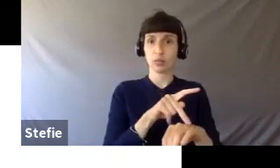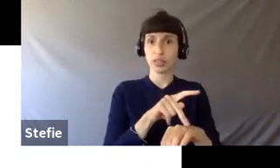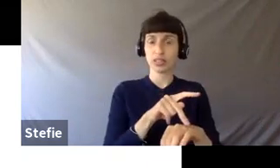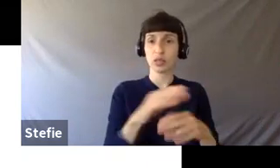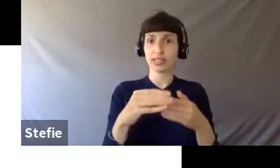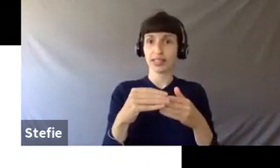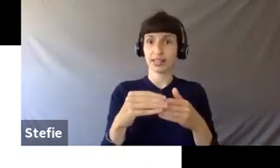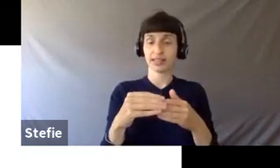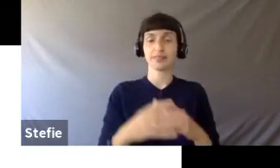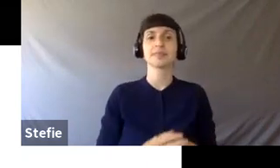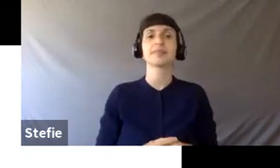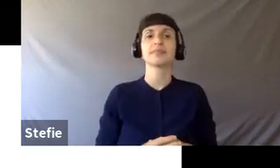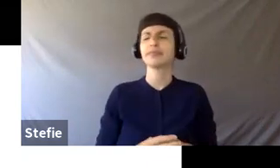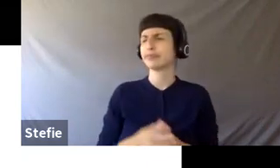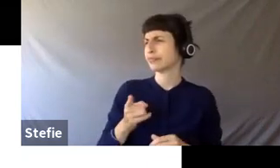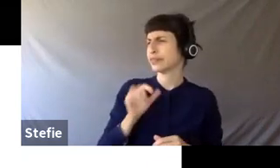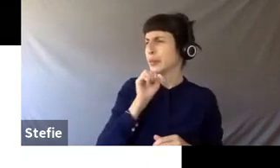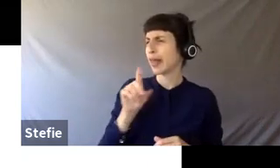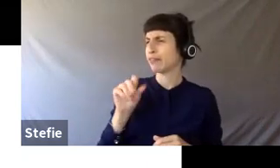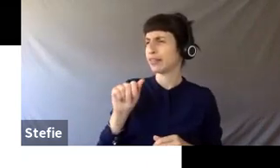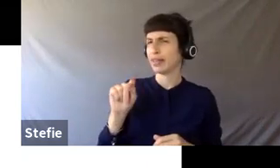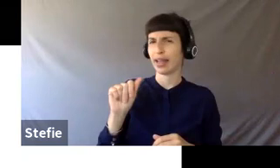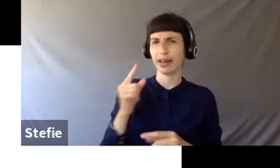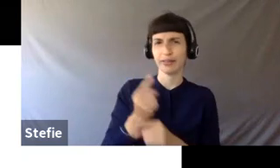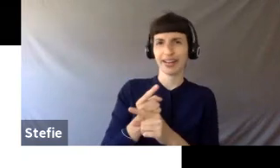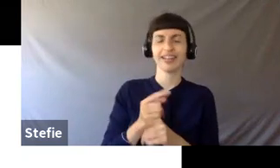and it lines up perfectly with all of these frameworks and guiding principles.